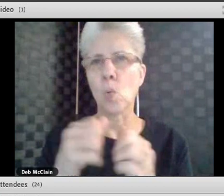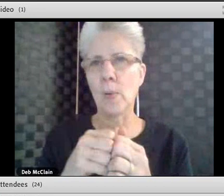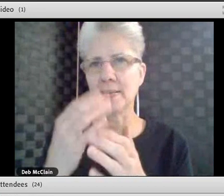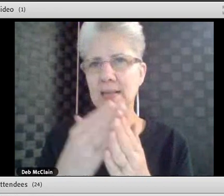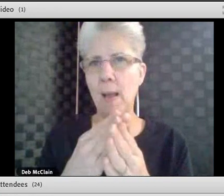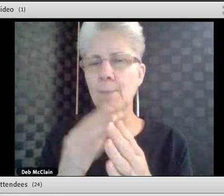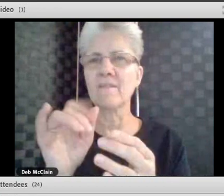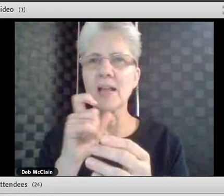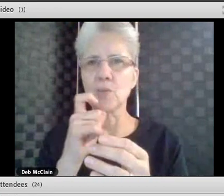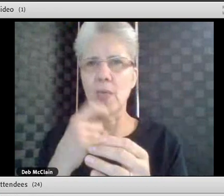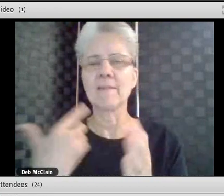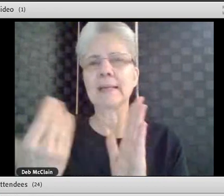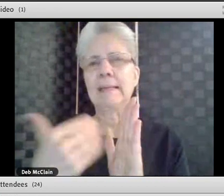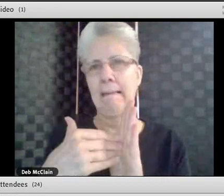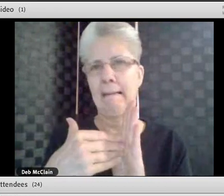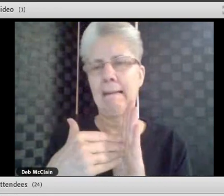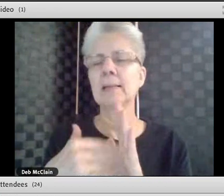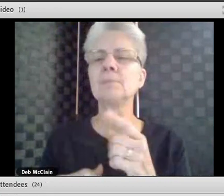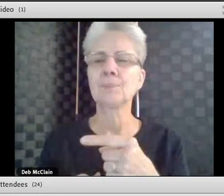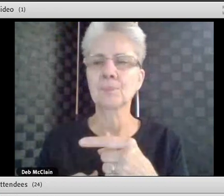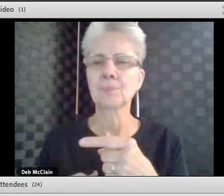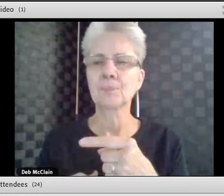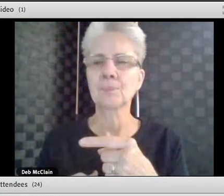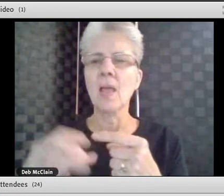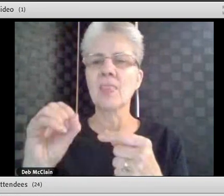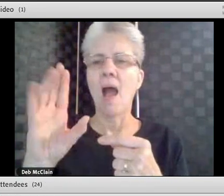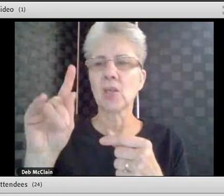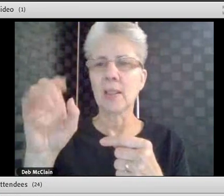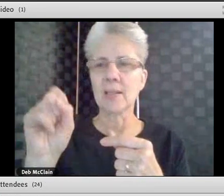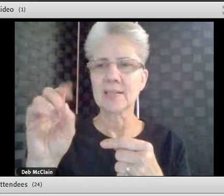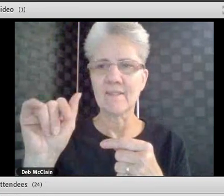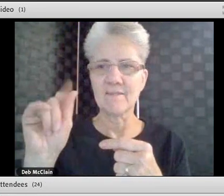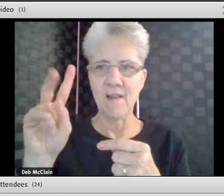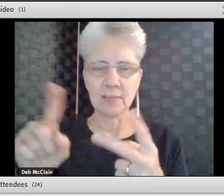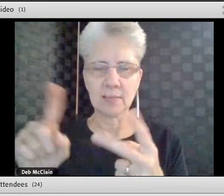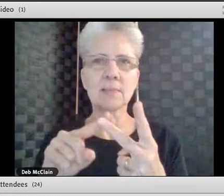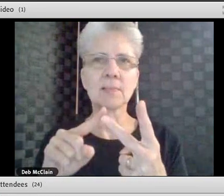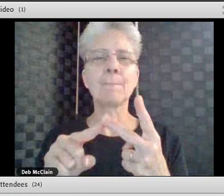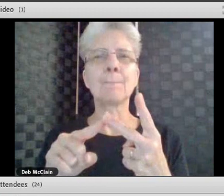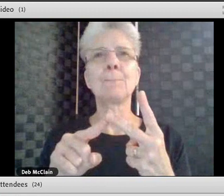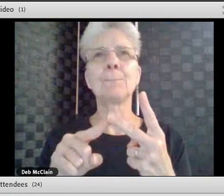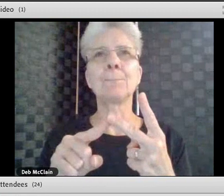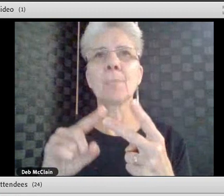needs to go with some of the devices. So they've got, again, the Oculus devices.